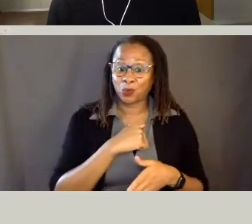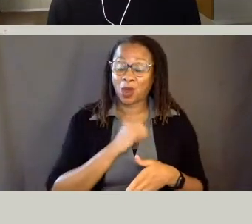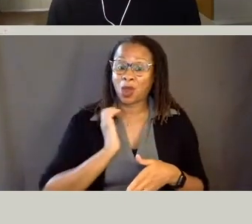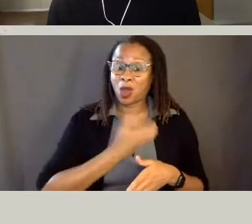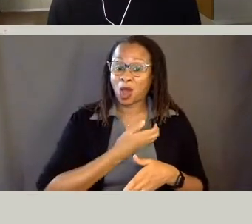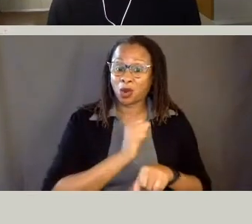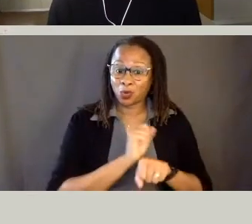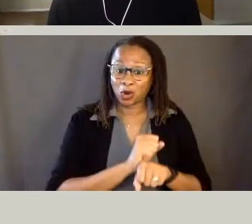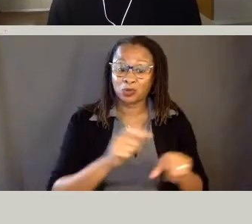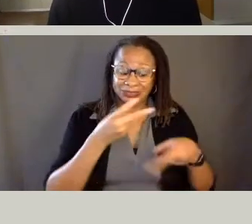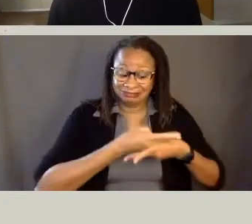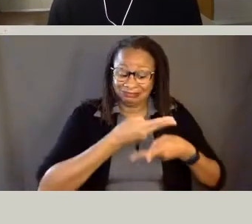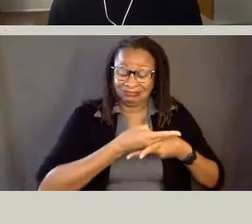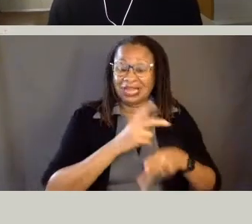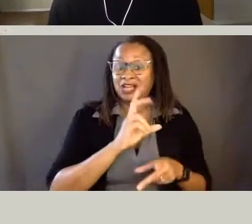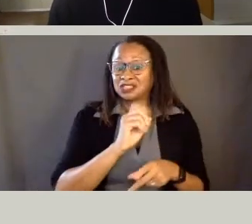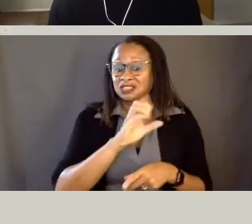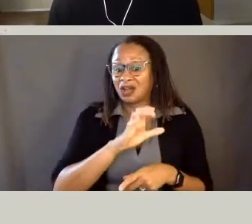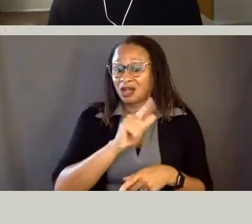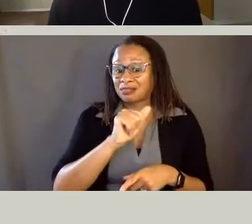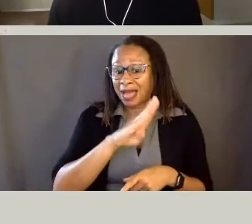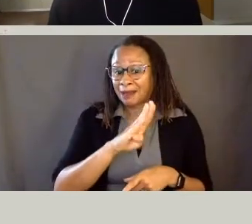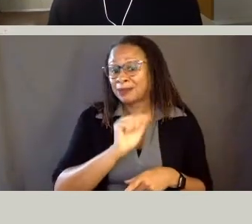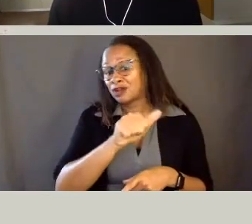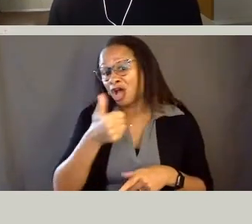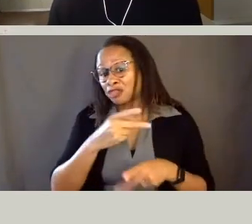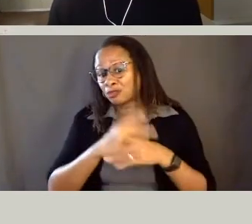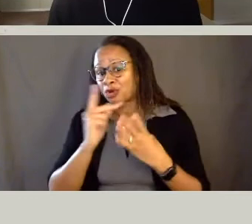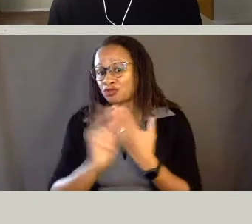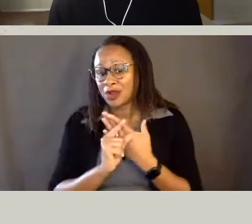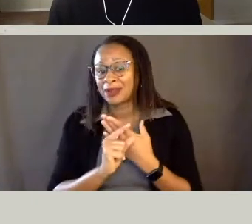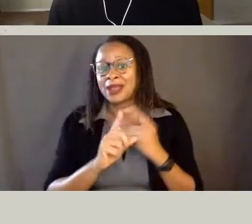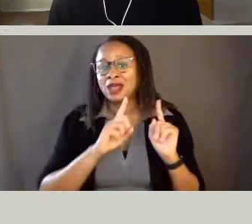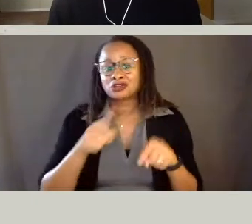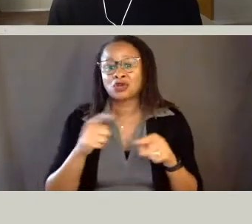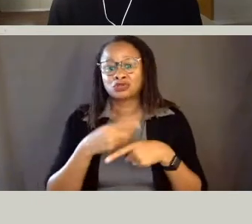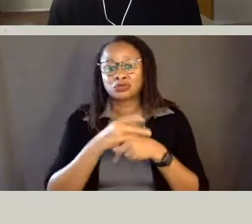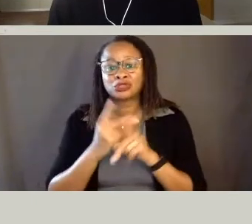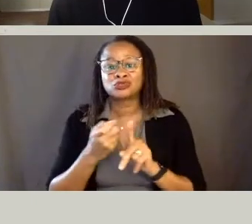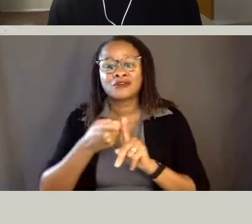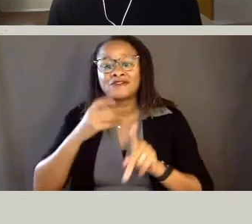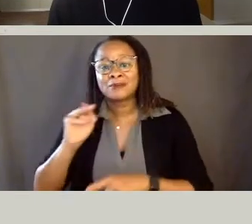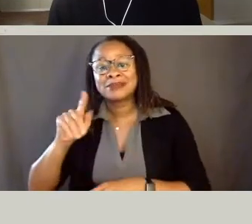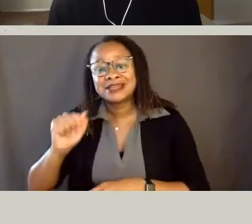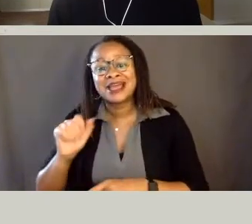and our other programs then go to producer public media 'cause that is the place where there is,